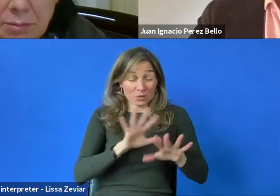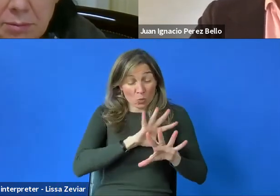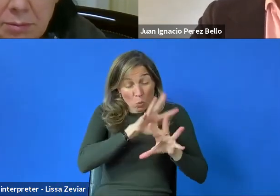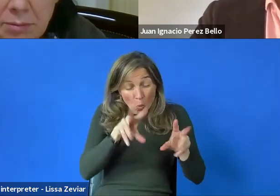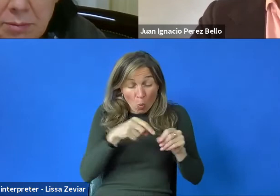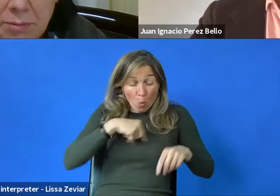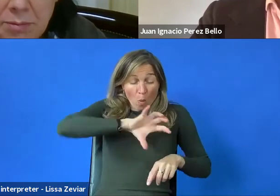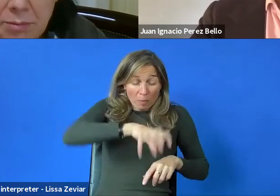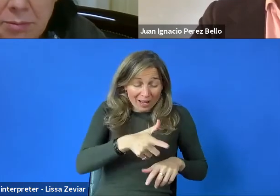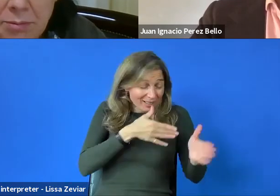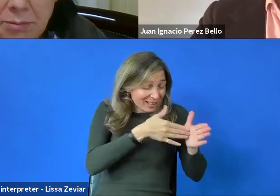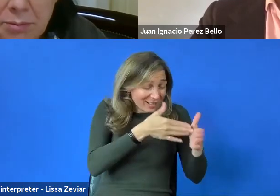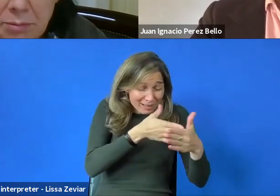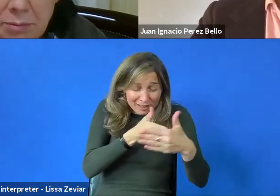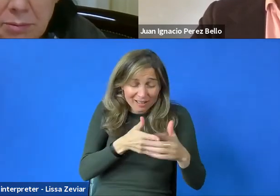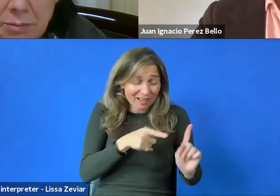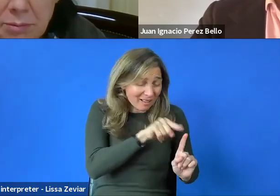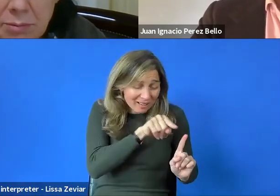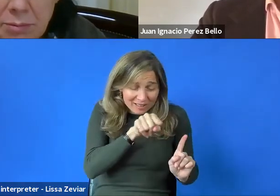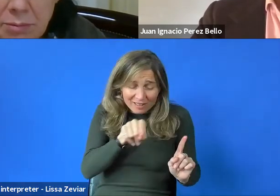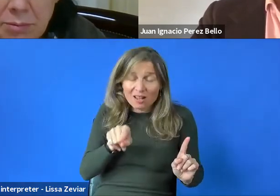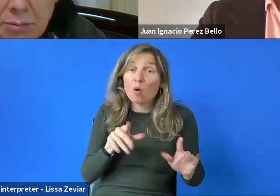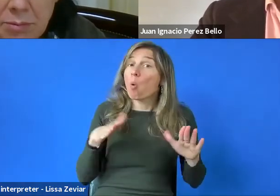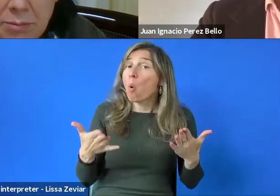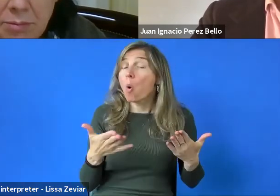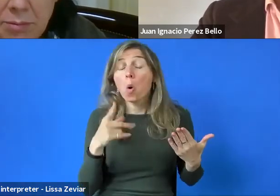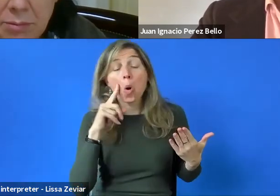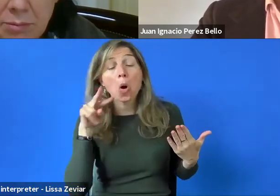and connected to this the importance of the interim measures